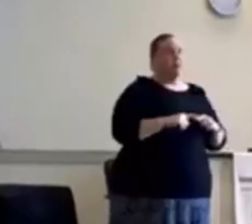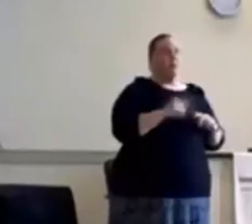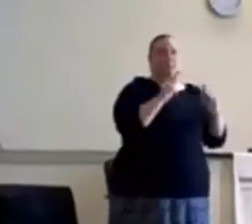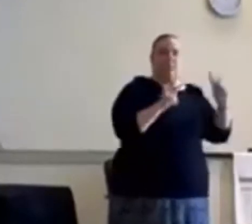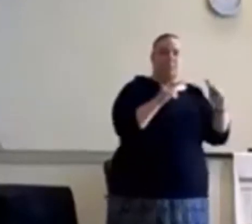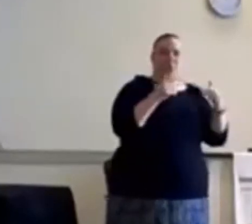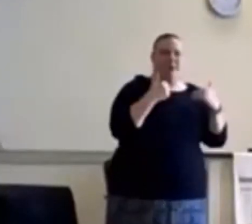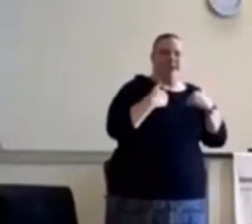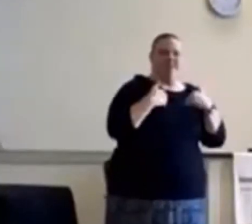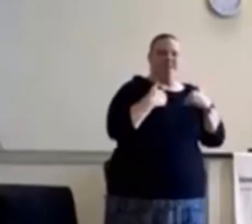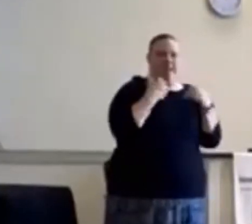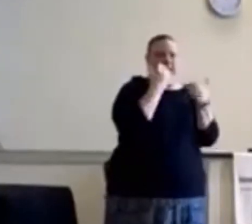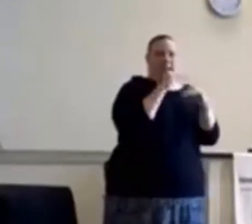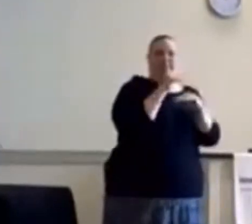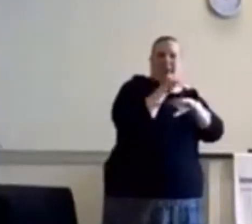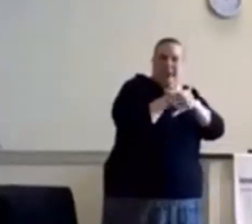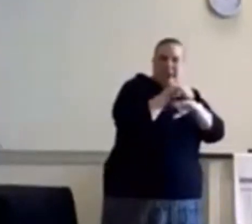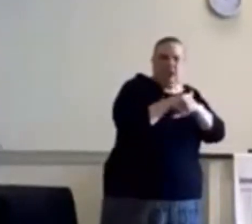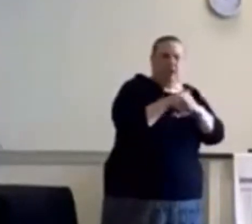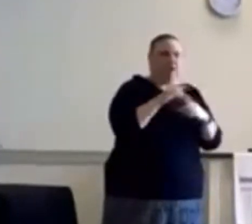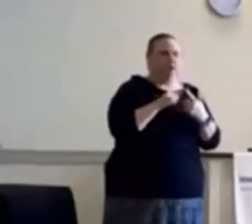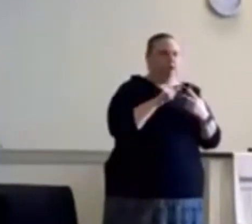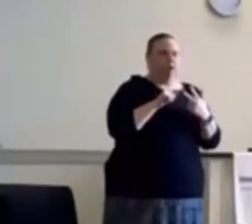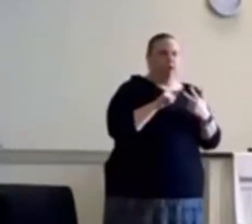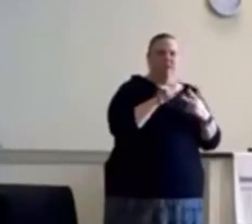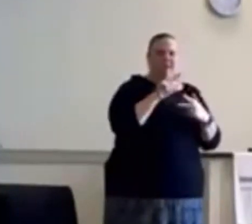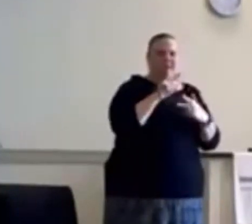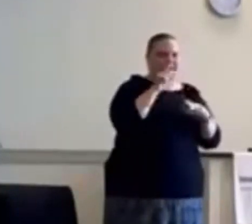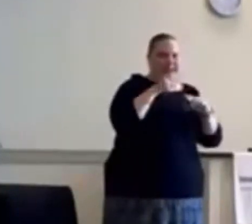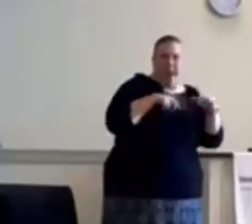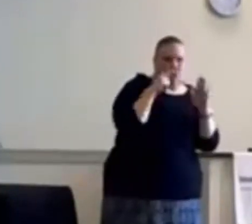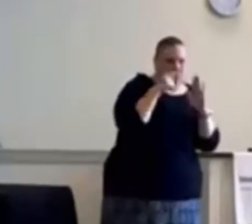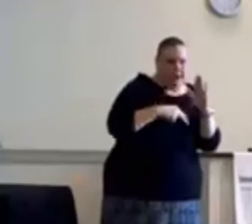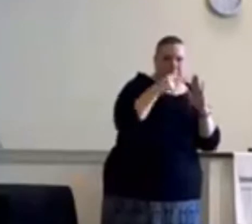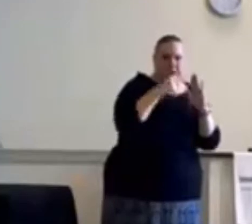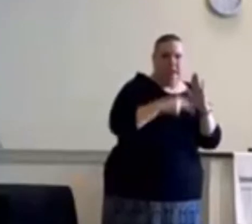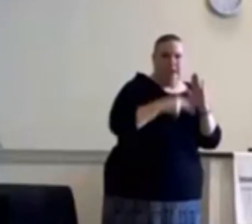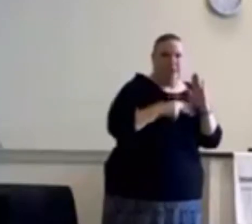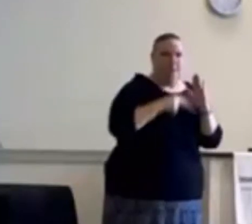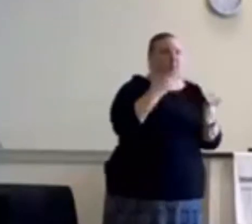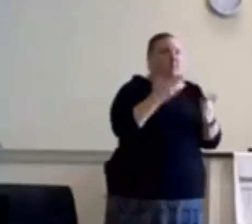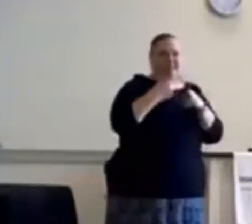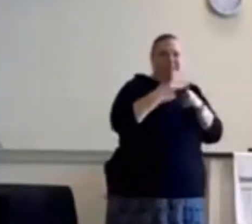proficiency, low literacy, temporary and chronic health conditions, pregnant women,